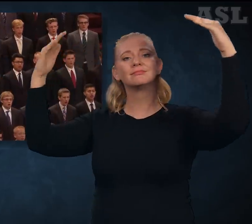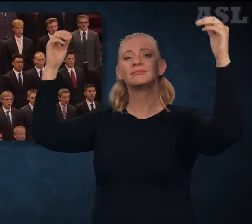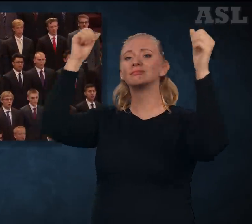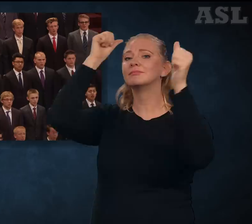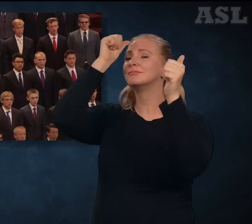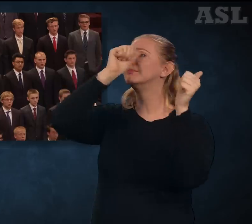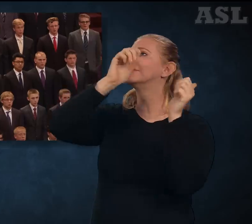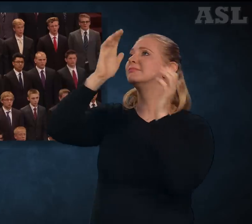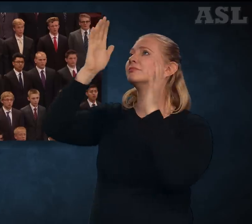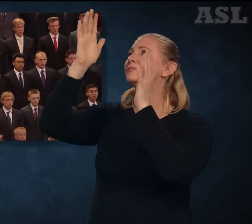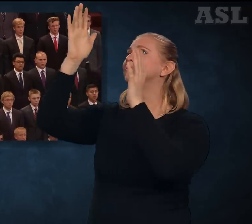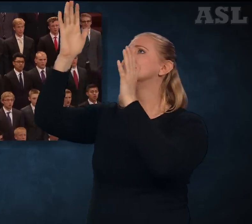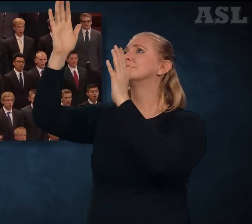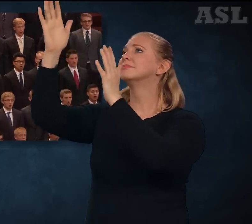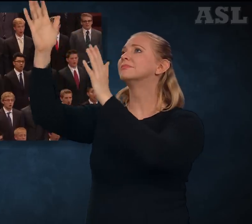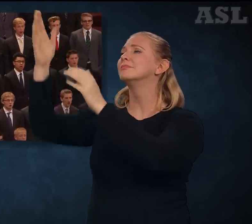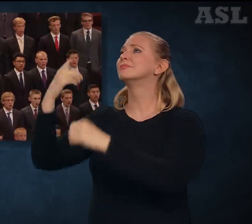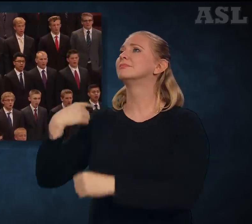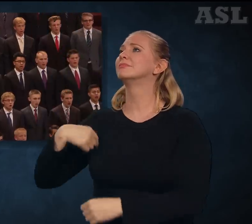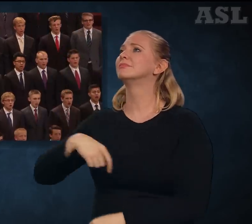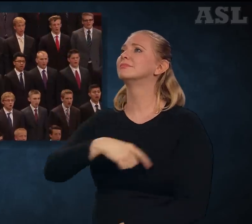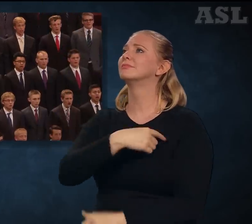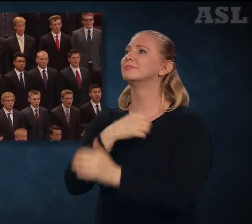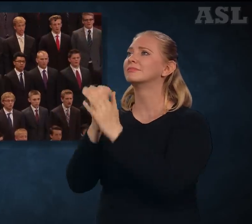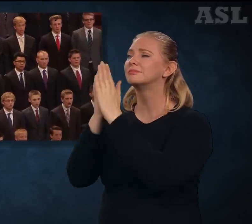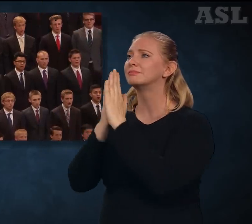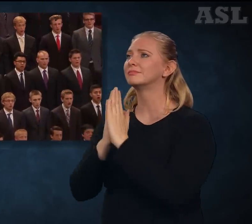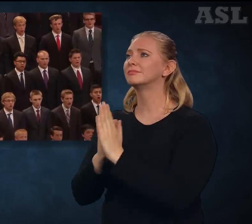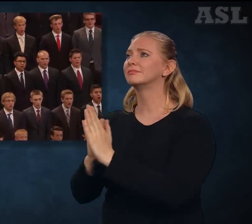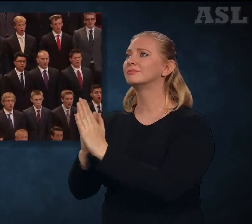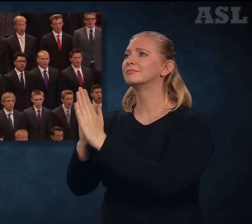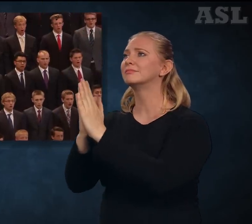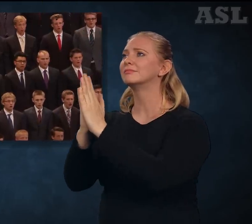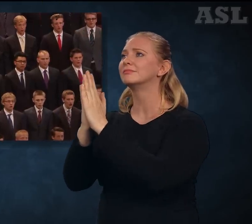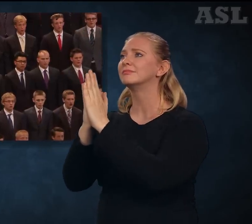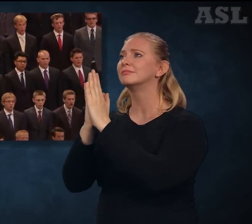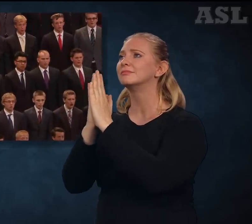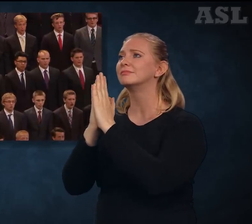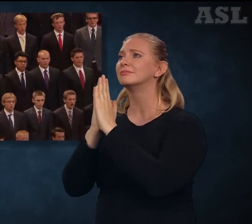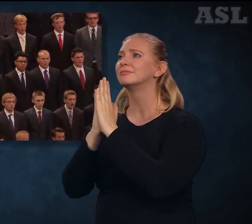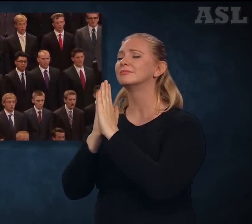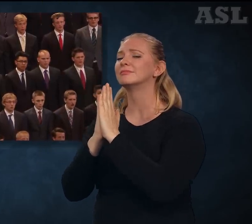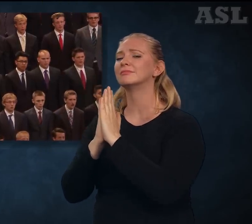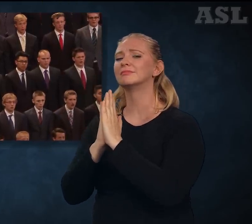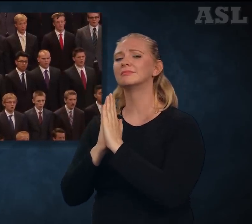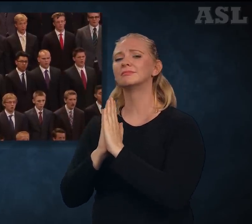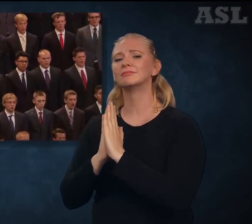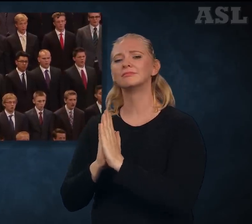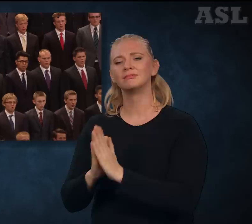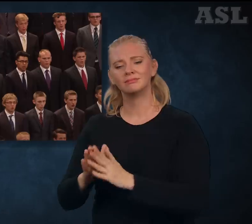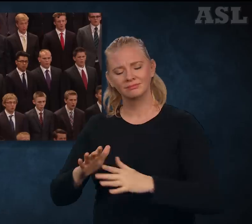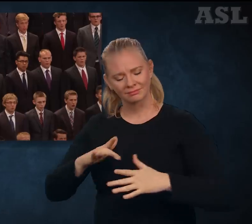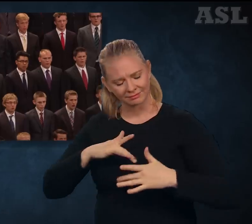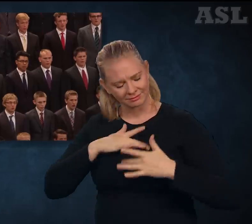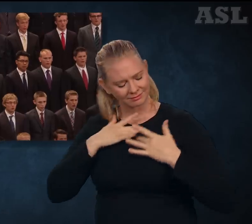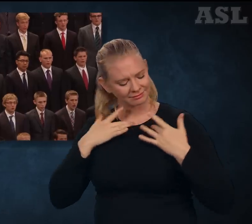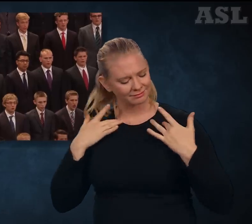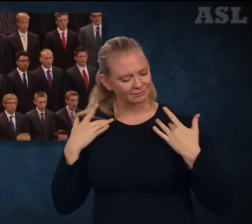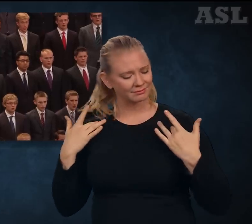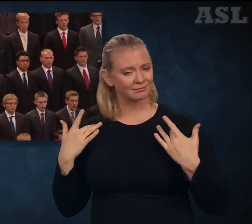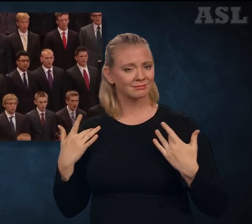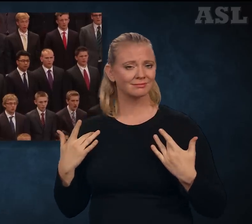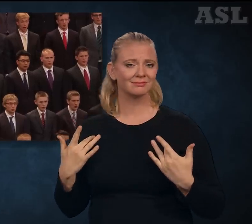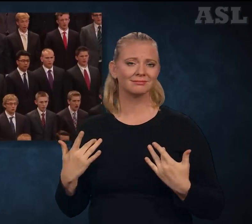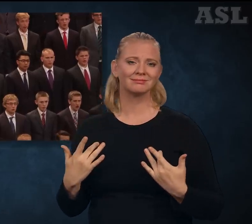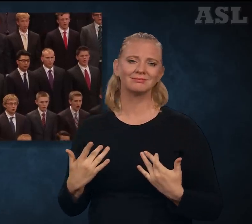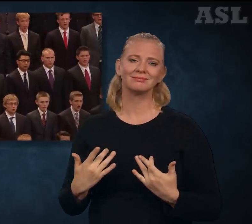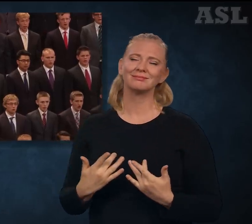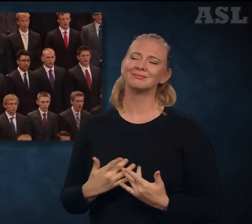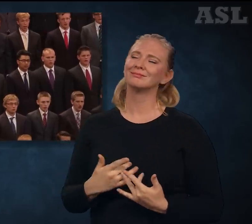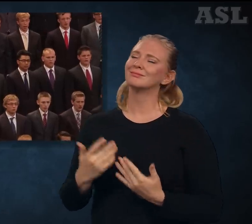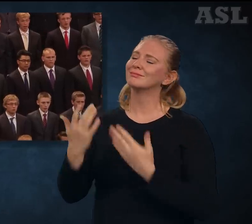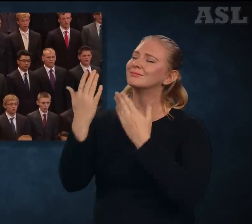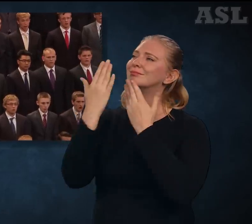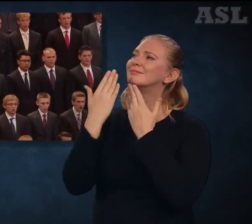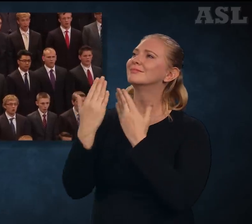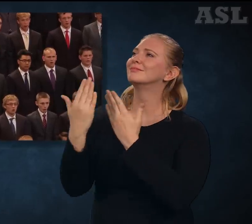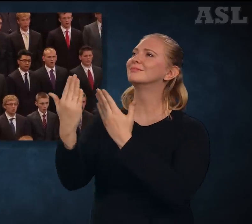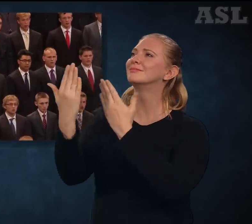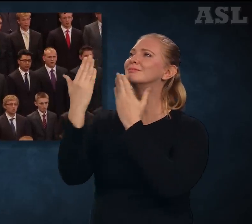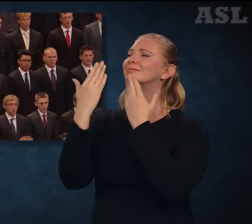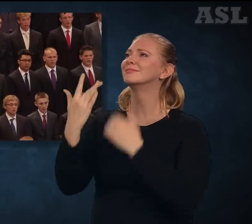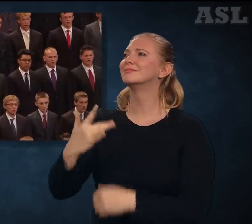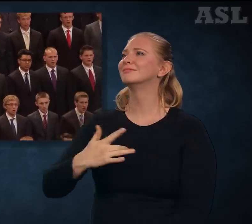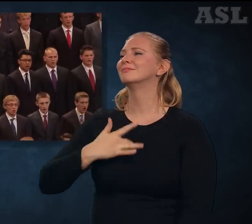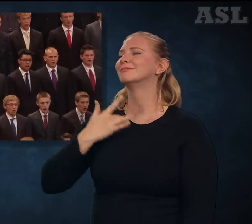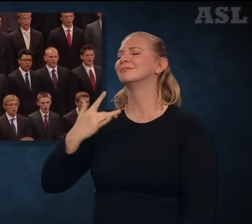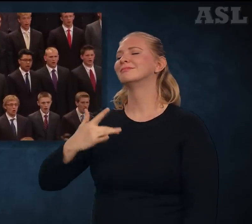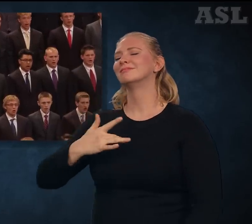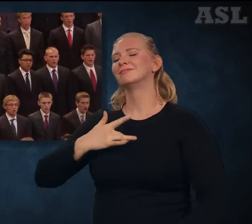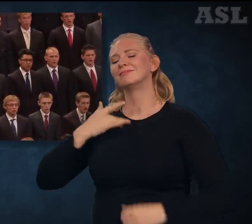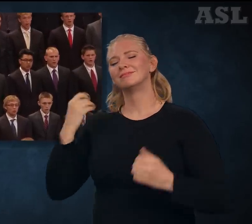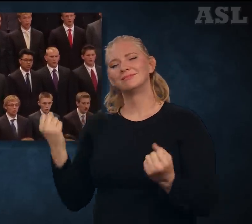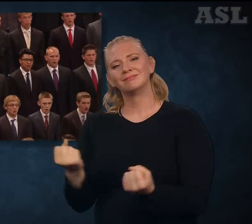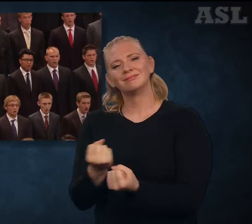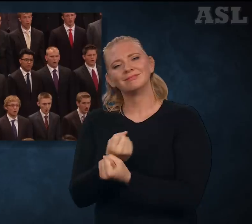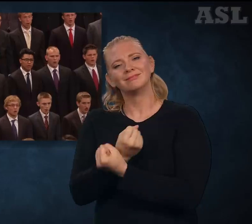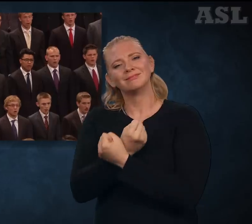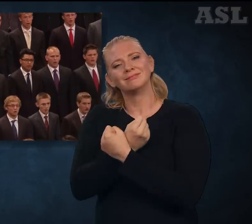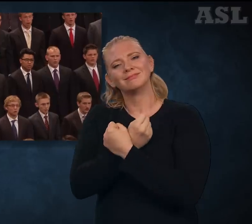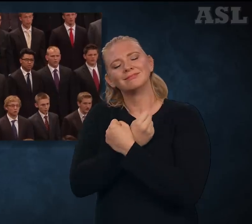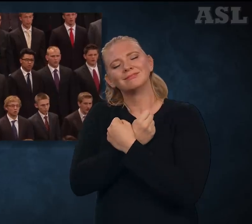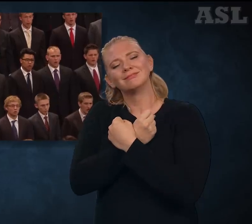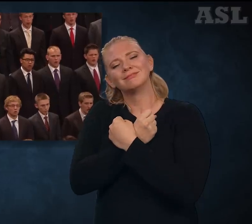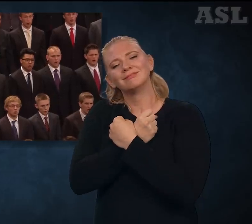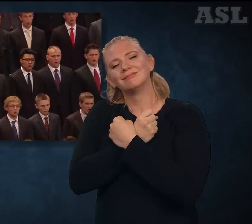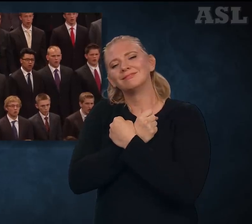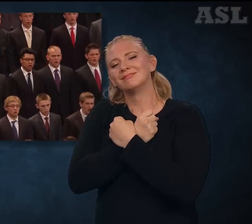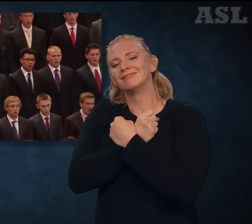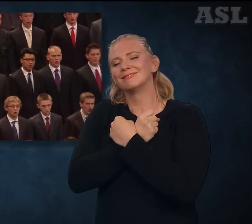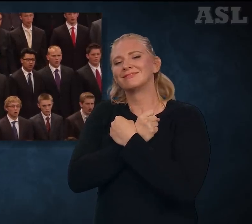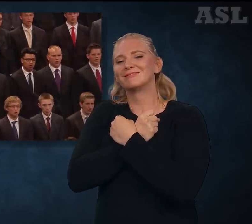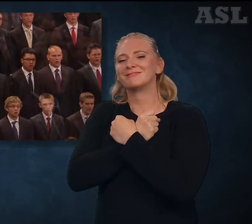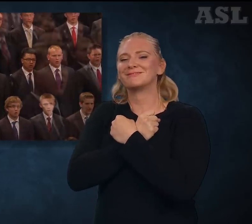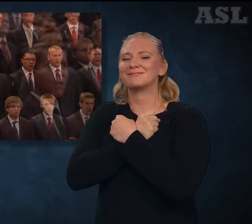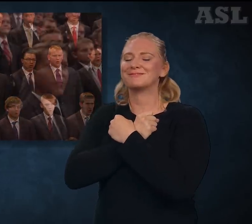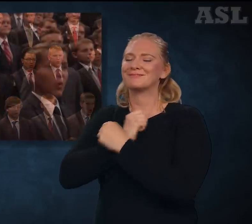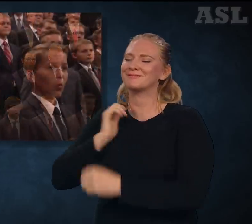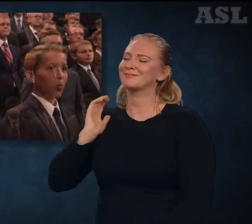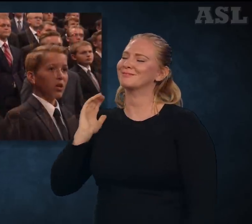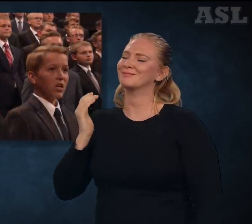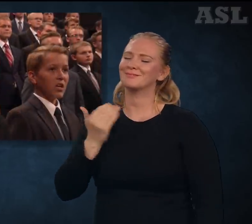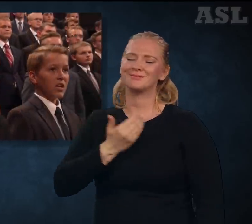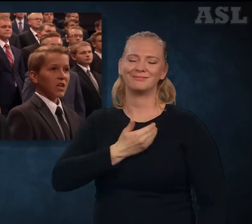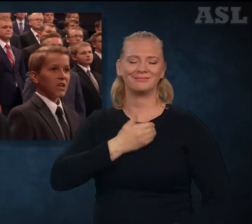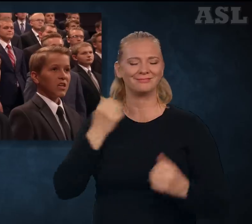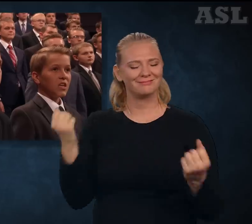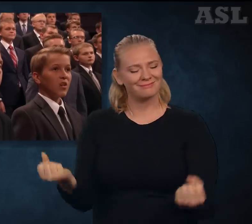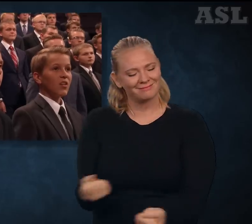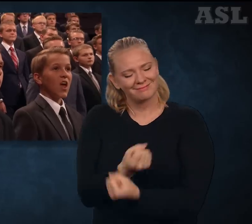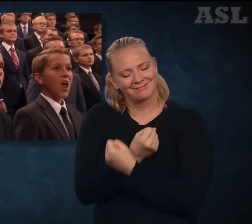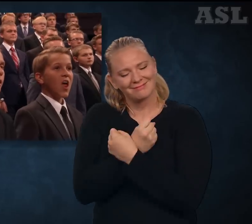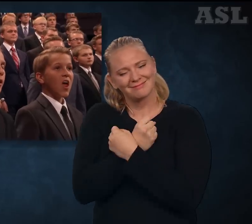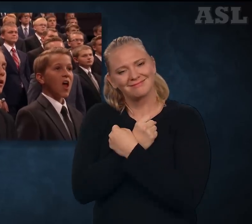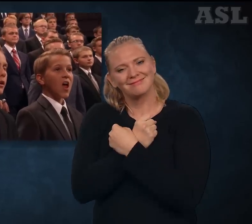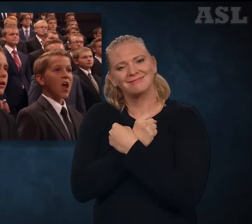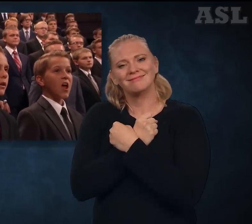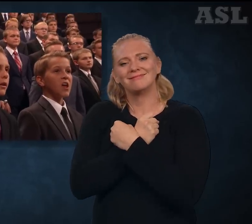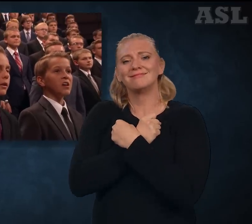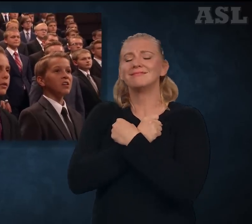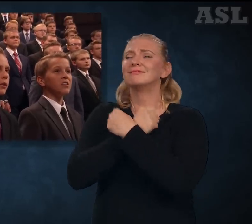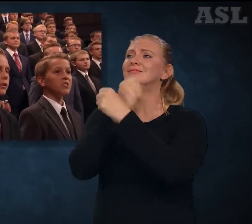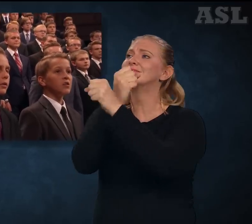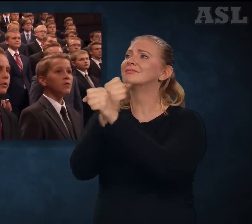WE PRAY TO THEE, OUR HEAV'NLY FATHER,